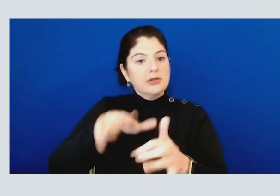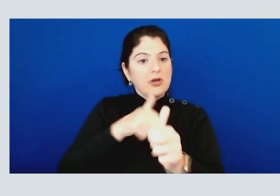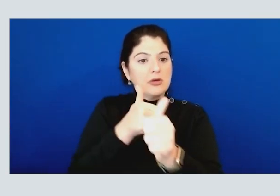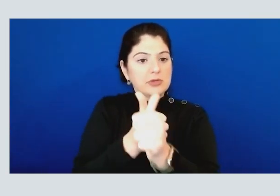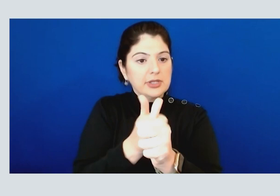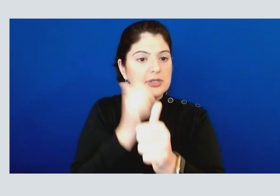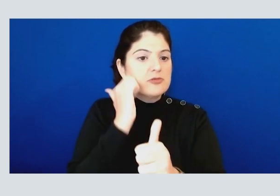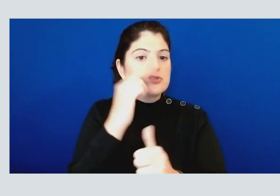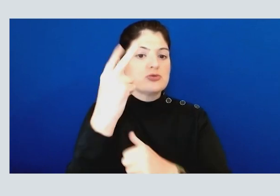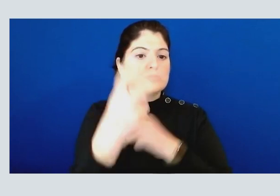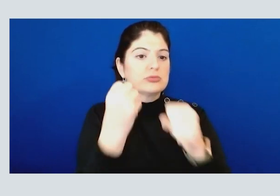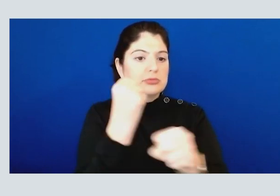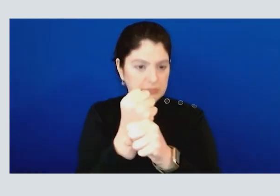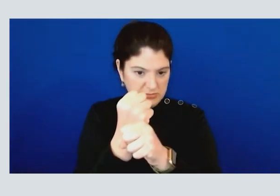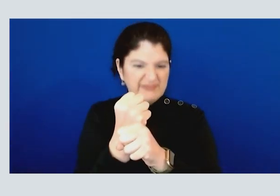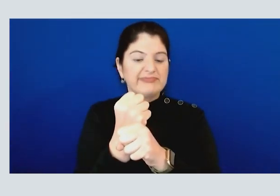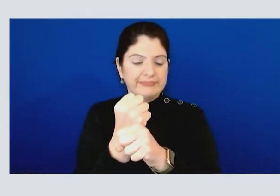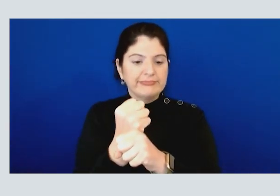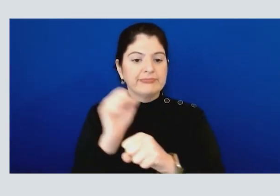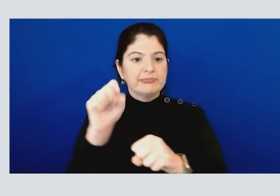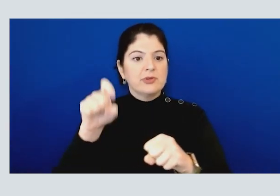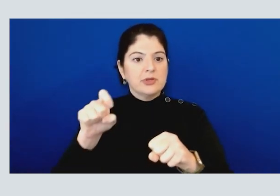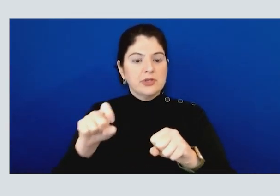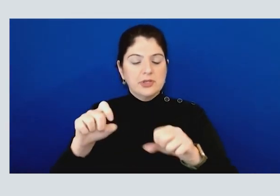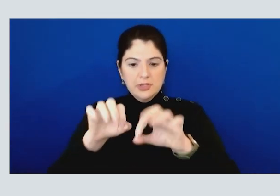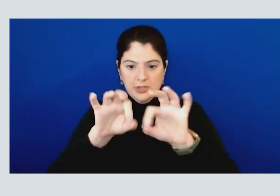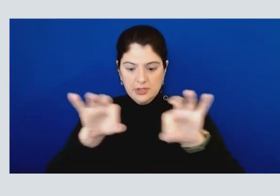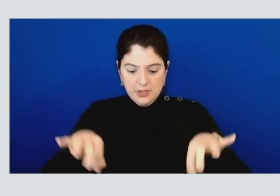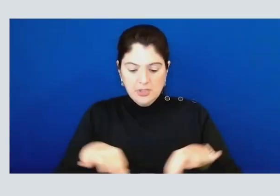This document outlines the steps an agency is taking to ensure